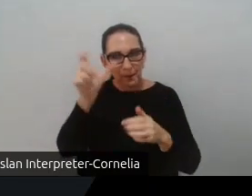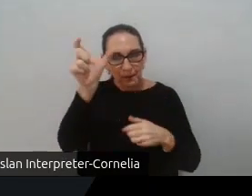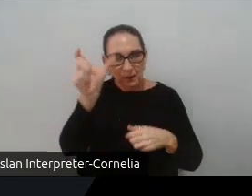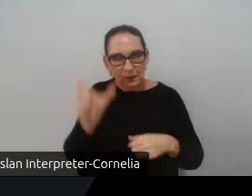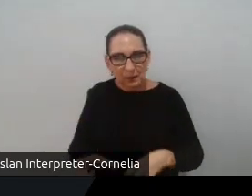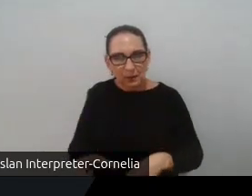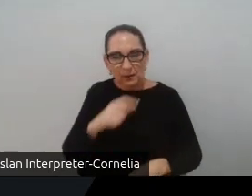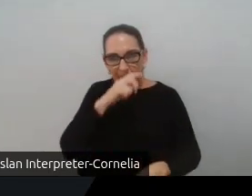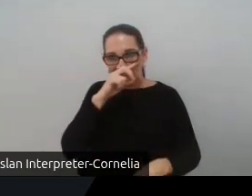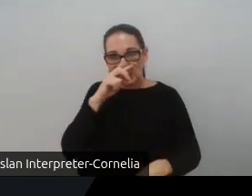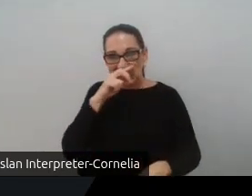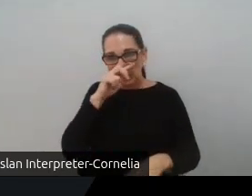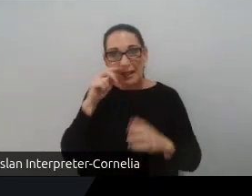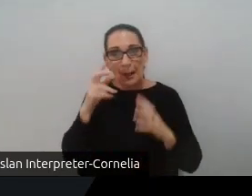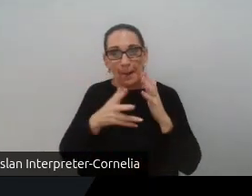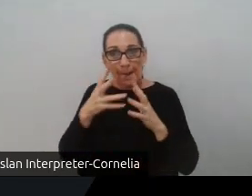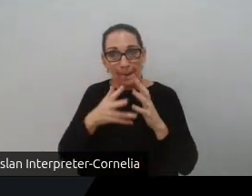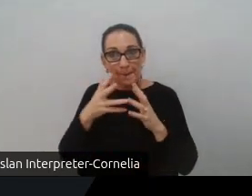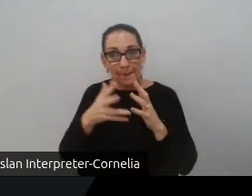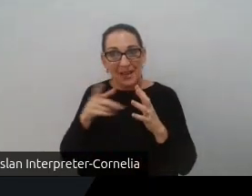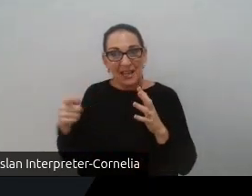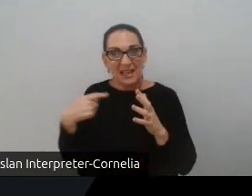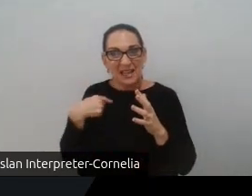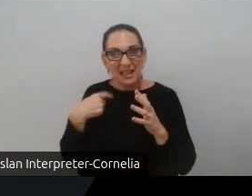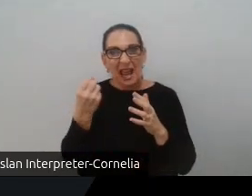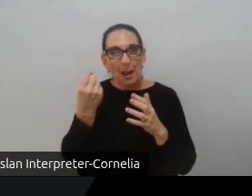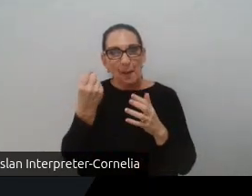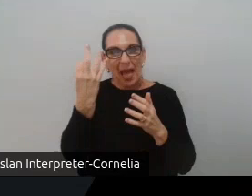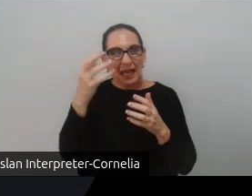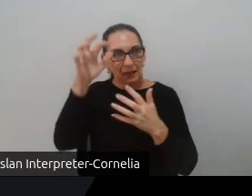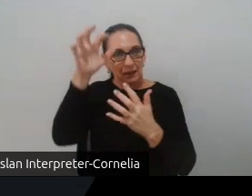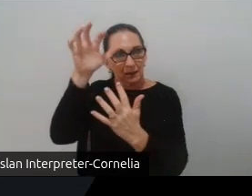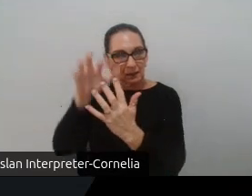completes the application to vary then we'll leave this blank. If it's the police, oh,